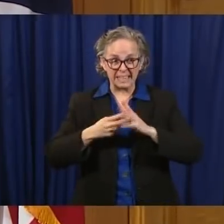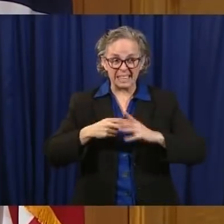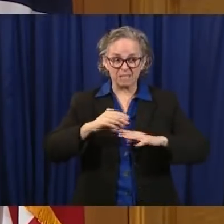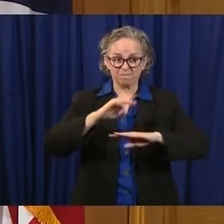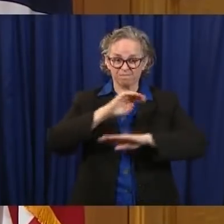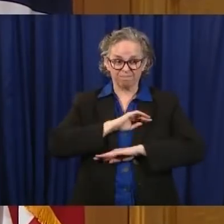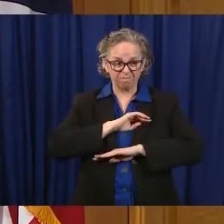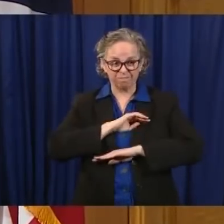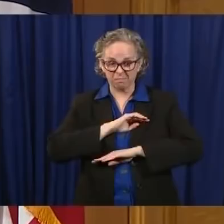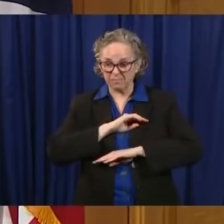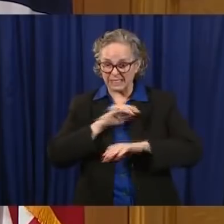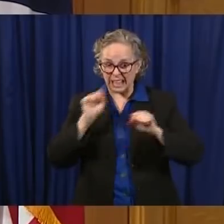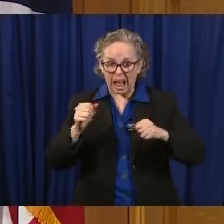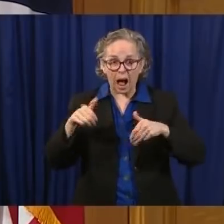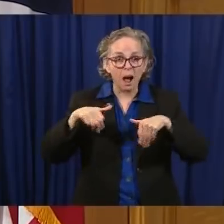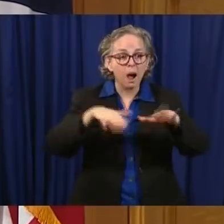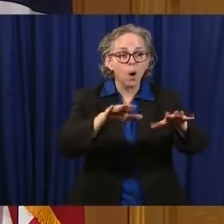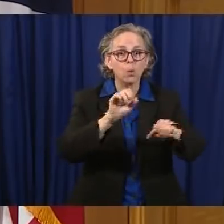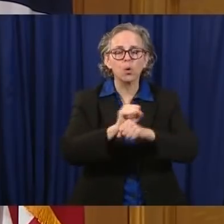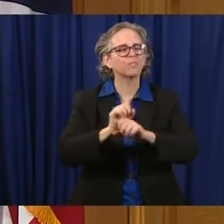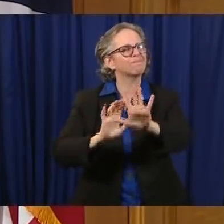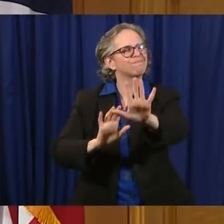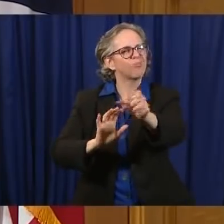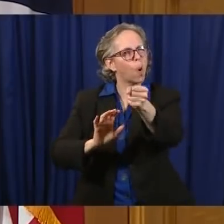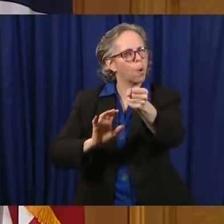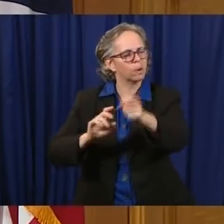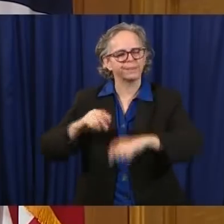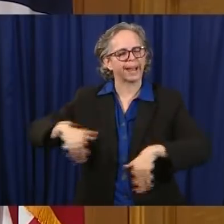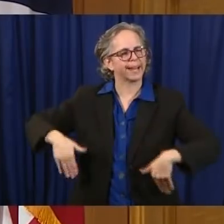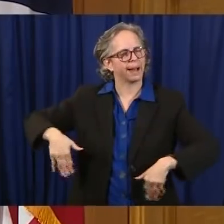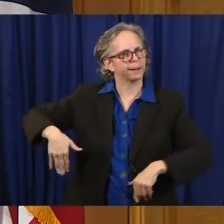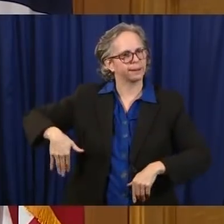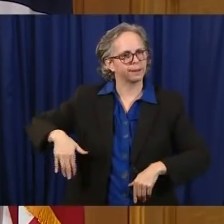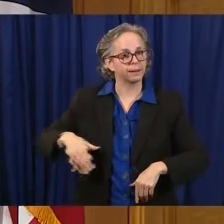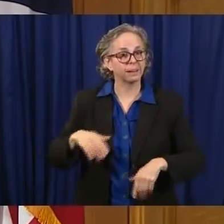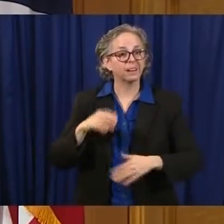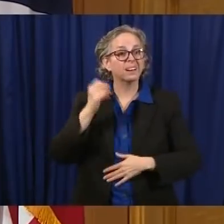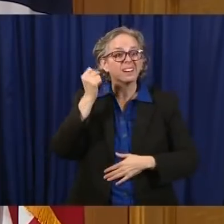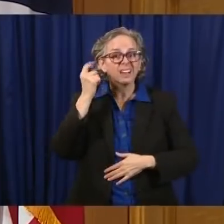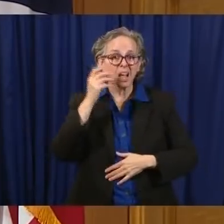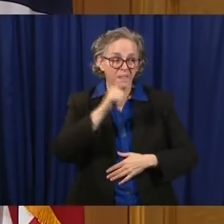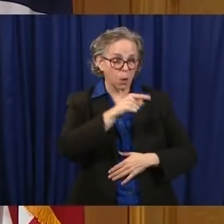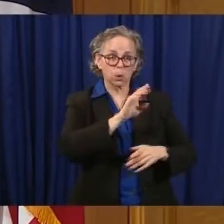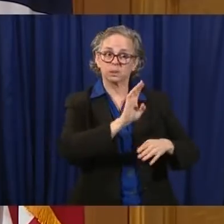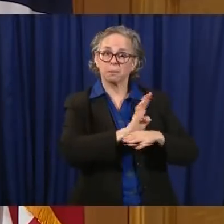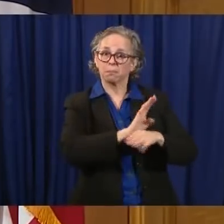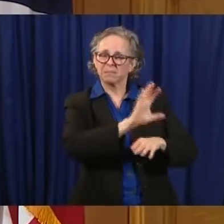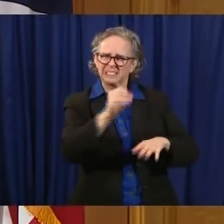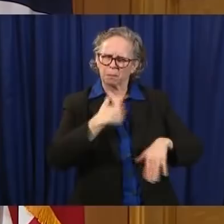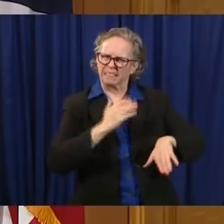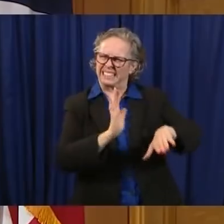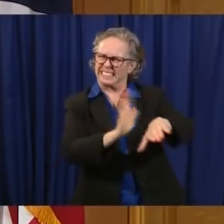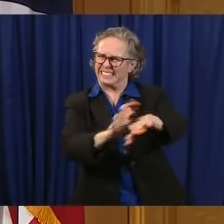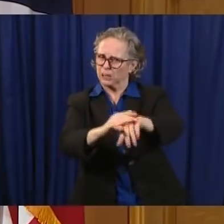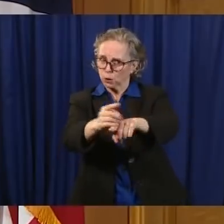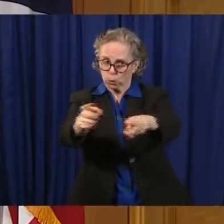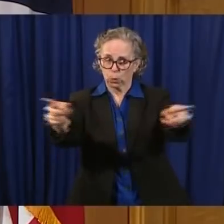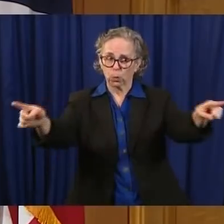ONE PIECE TO THE PUZZLE, AND ONE PIECE TO THE PUZZLE STARTING BACK. WE APPLAUD THAT EFFORT.